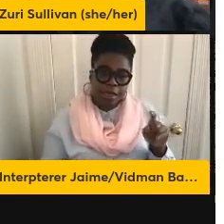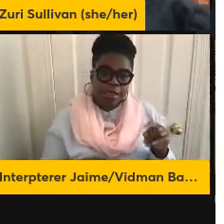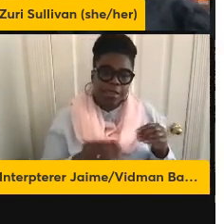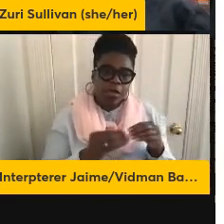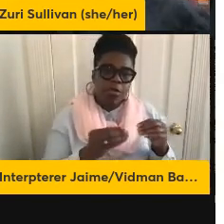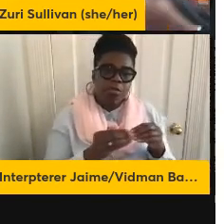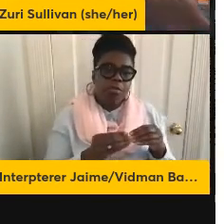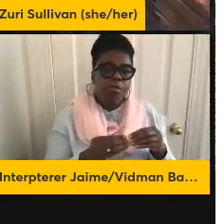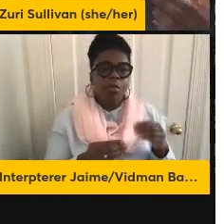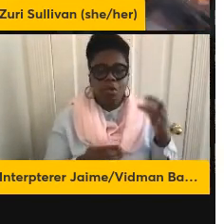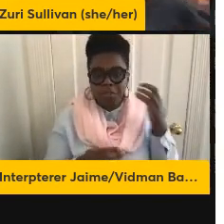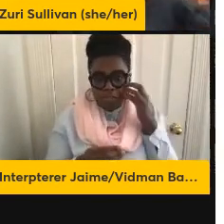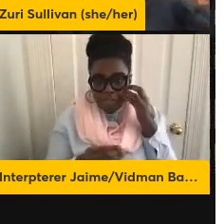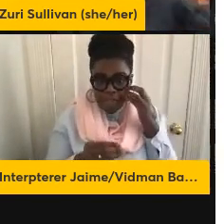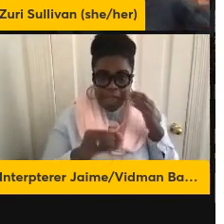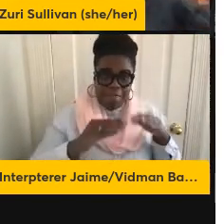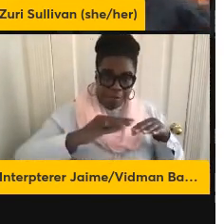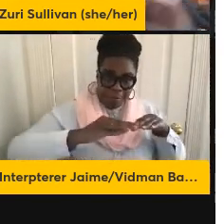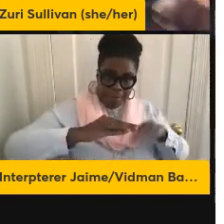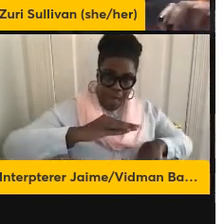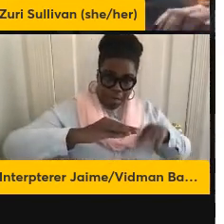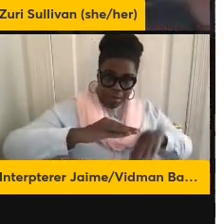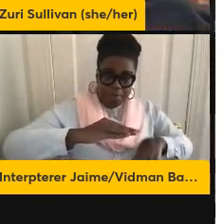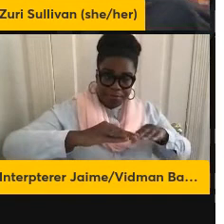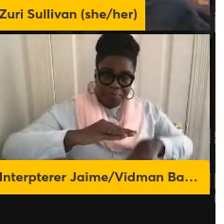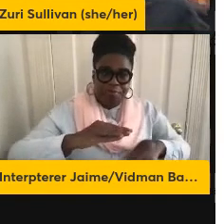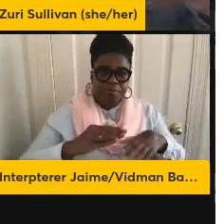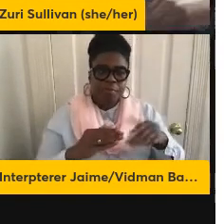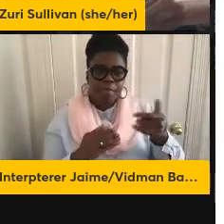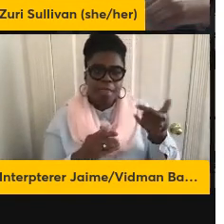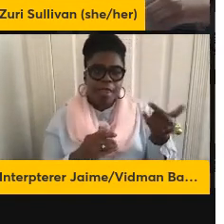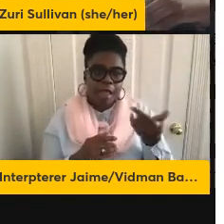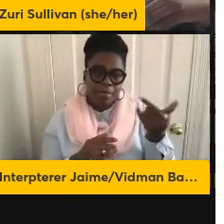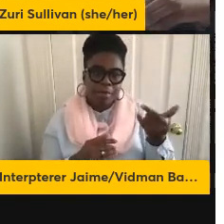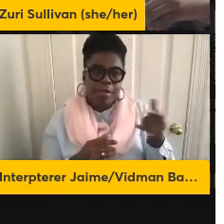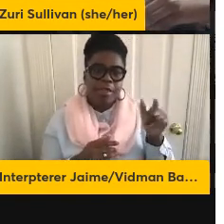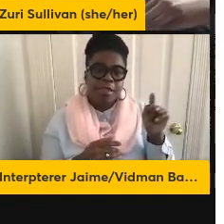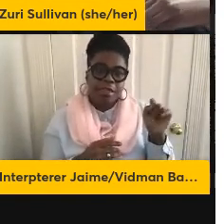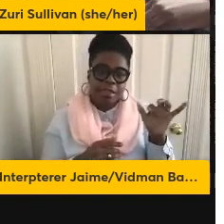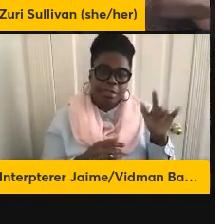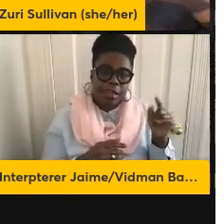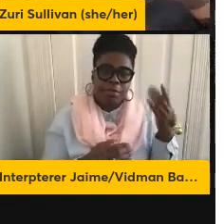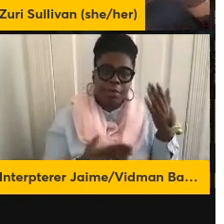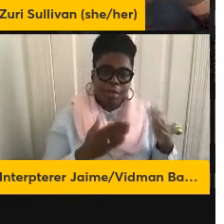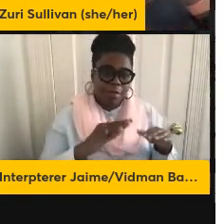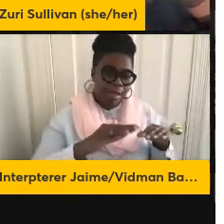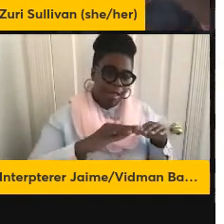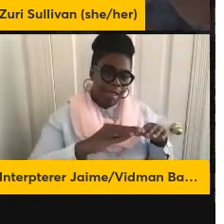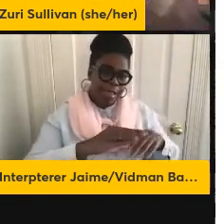Crips. And so we speculated that perhaps Gamma Delta T cells might localized to the base of the Crips, in order to sense the